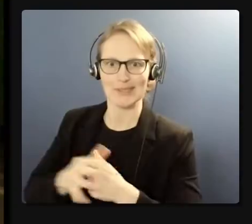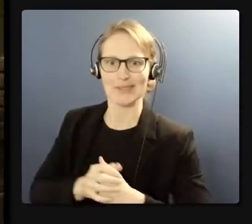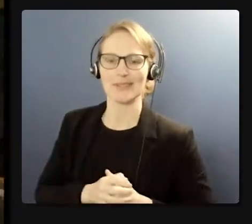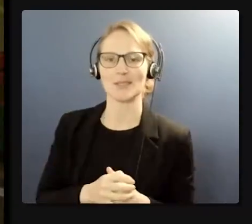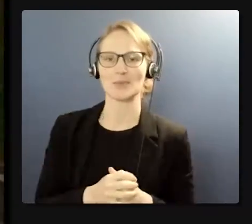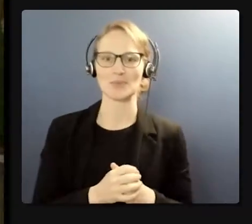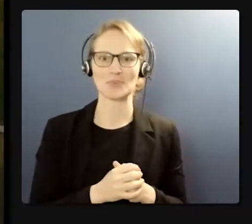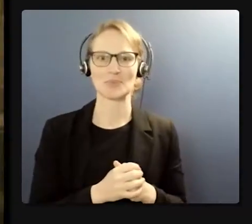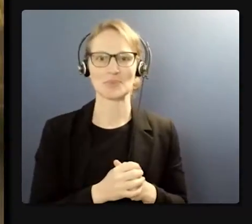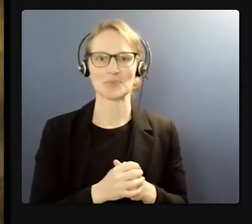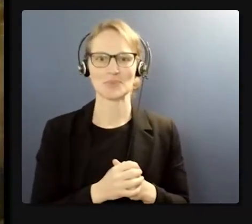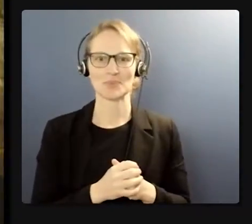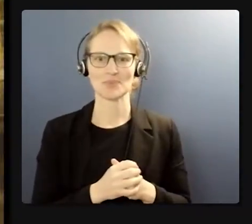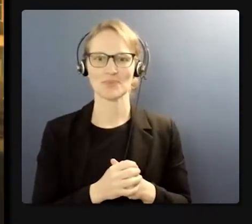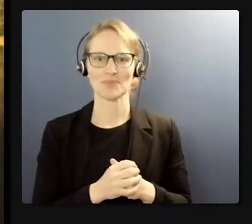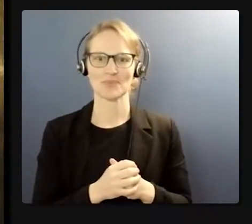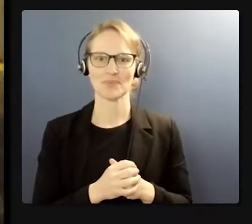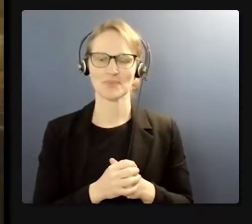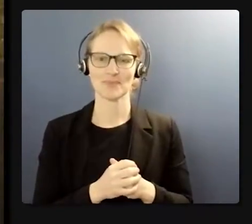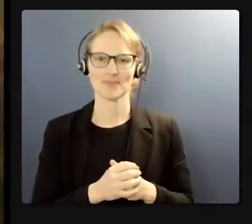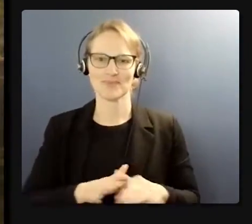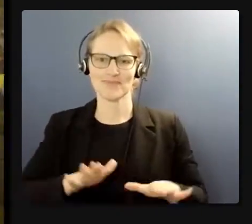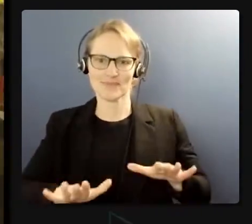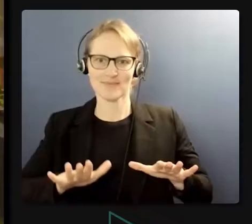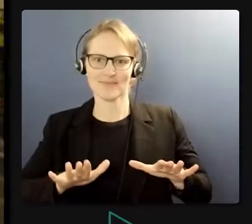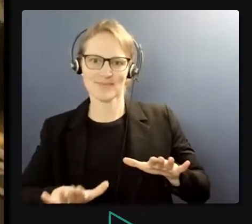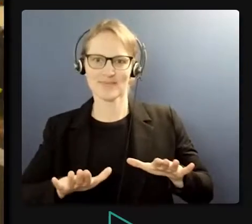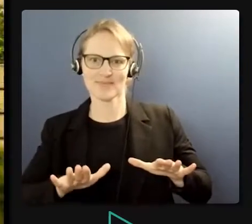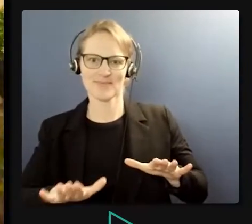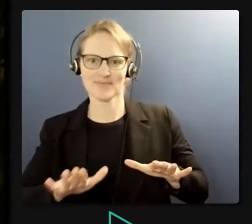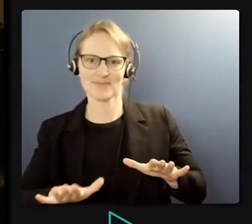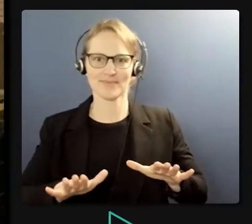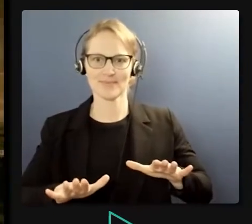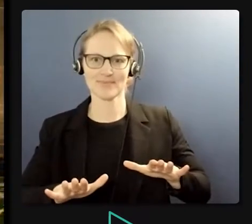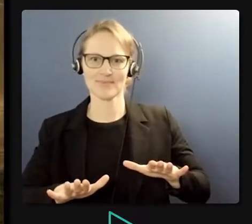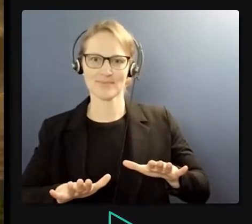whilst maintaining the exact level of detail you need to race ahead.